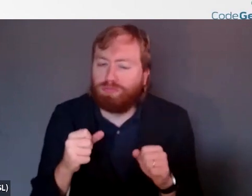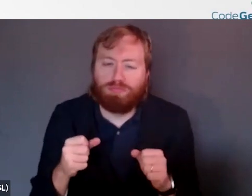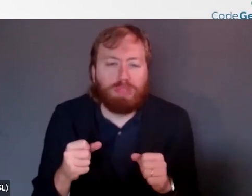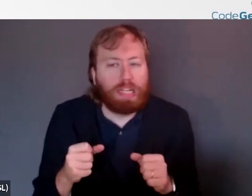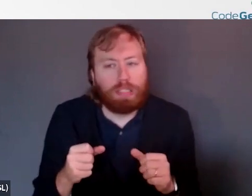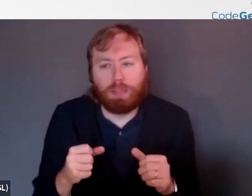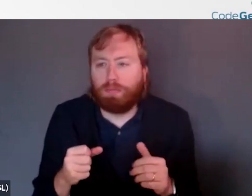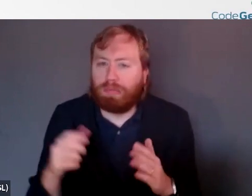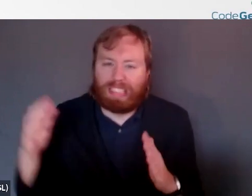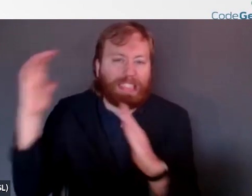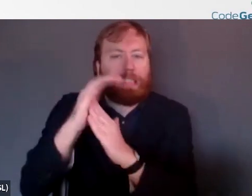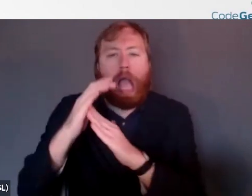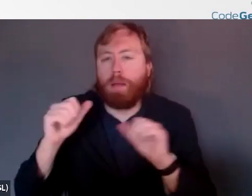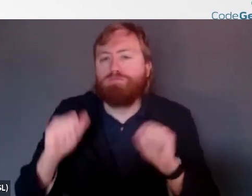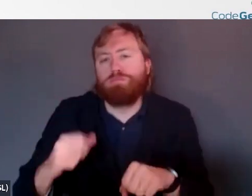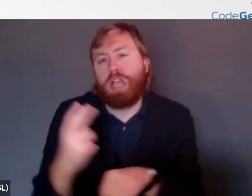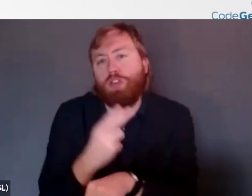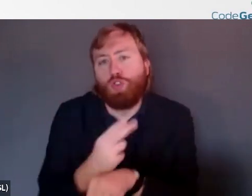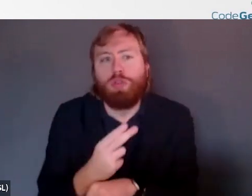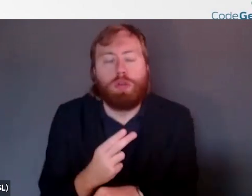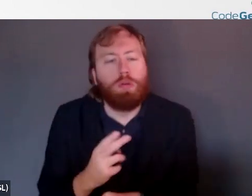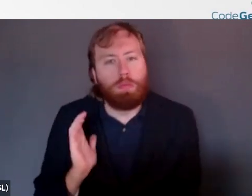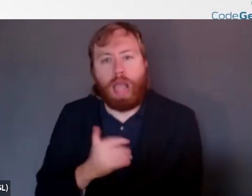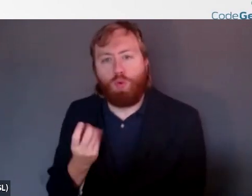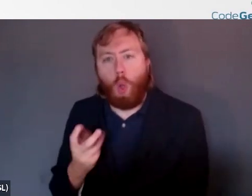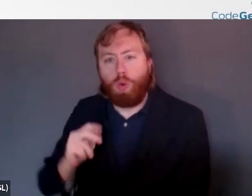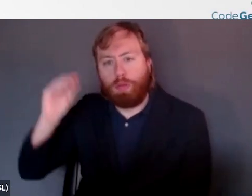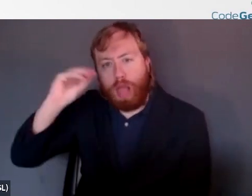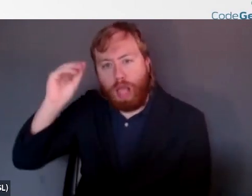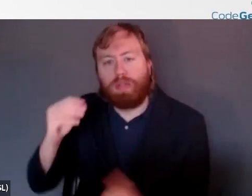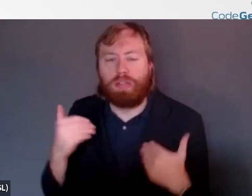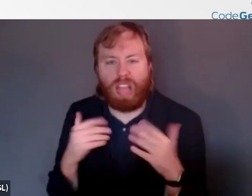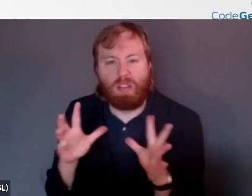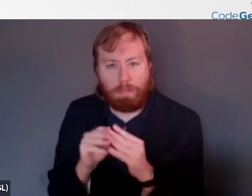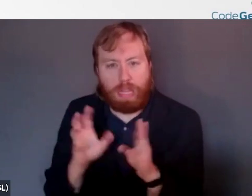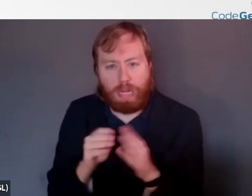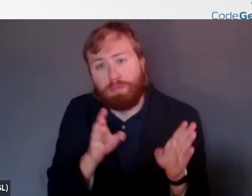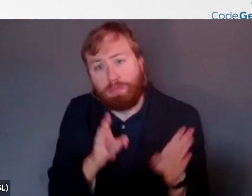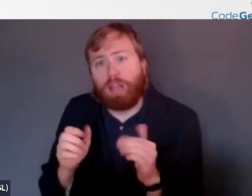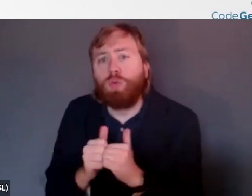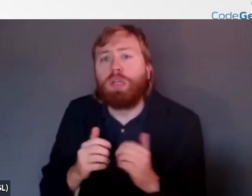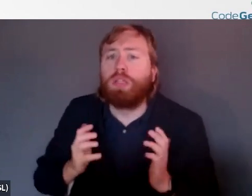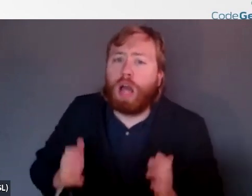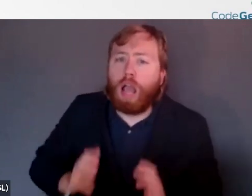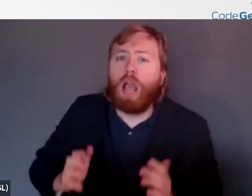We did our own planning at the beginning, working with the client, of course, and came up with a number of things